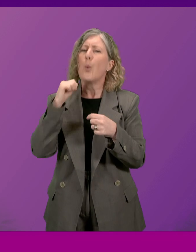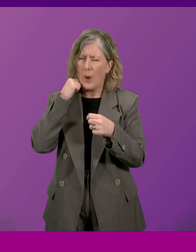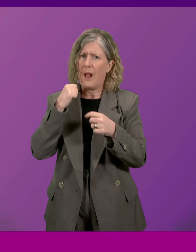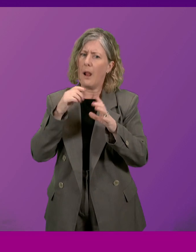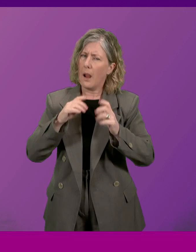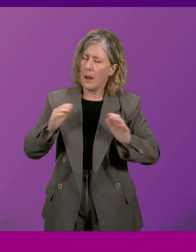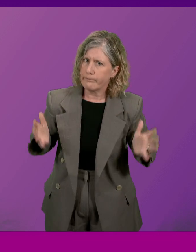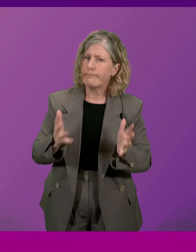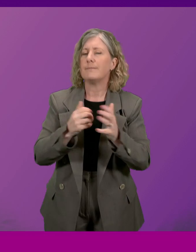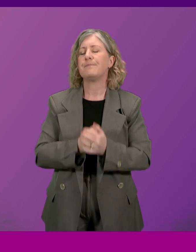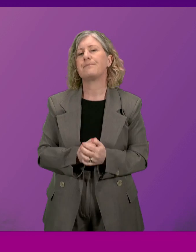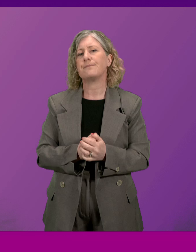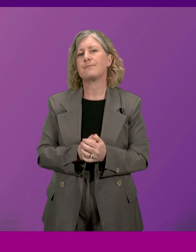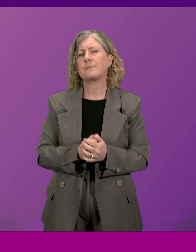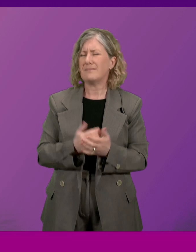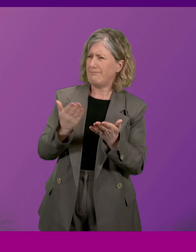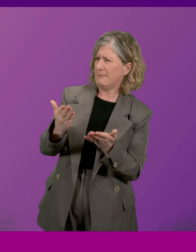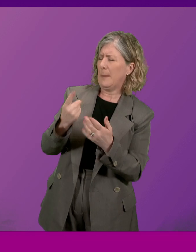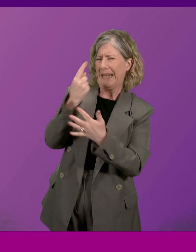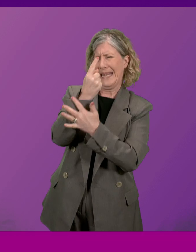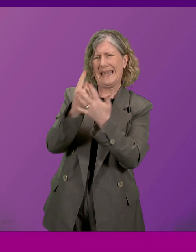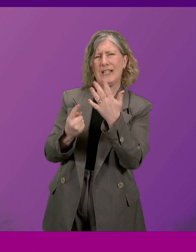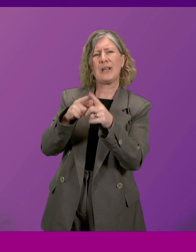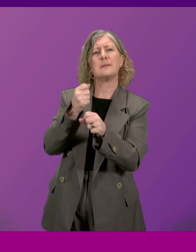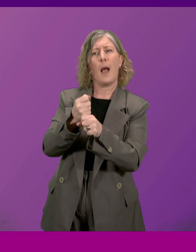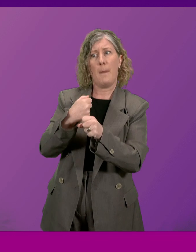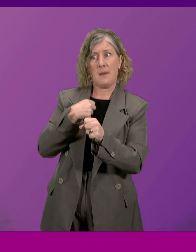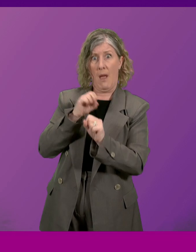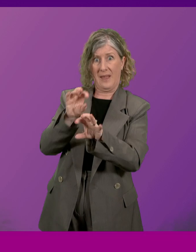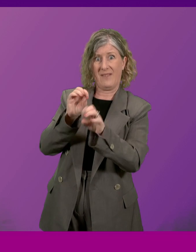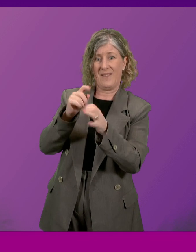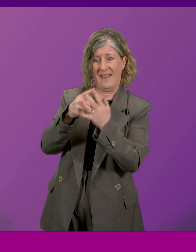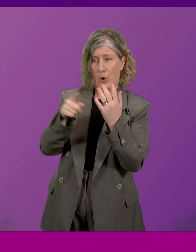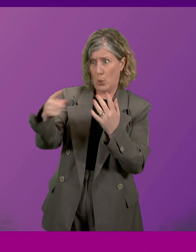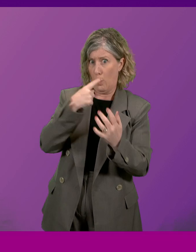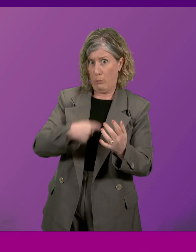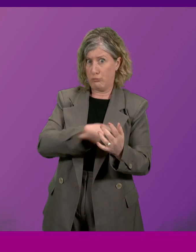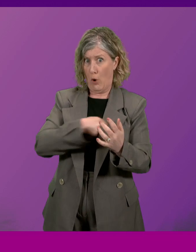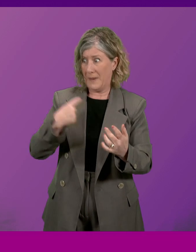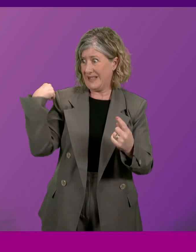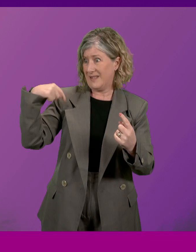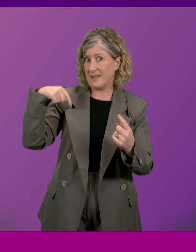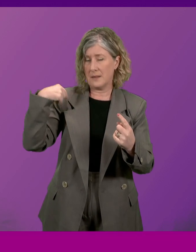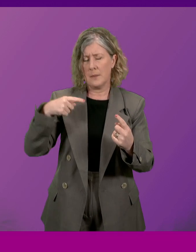Each of the specific examples that I mentioned was promised earlier this year and has not yet been delivered. The First Minister knows